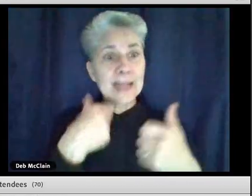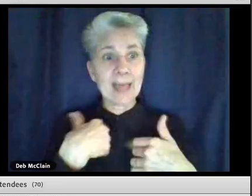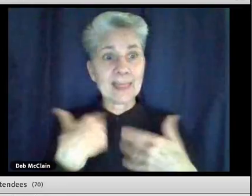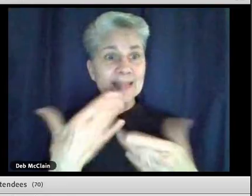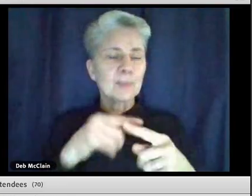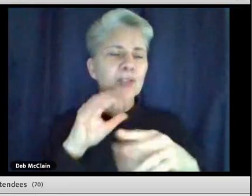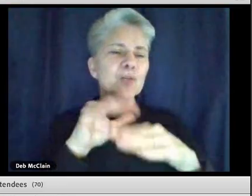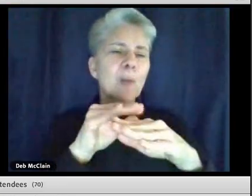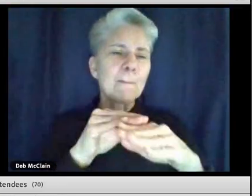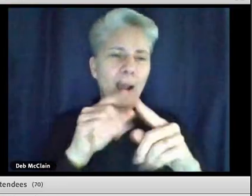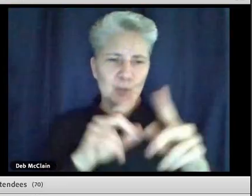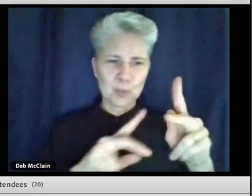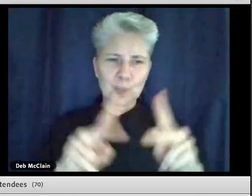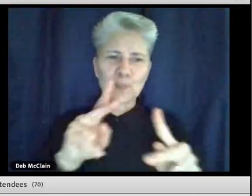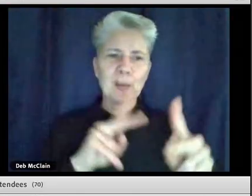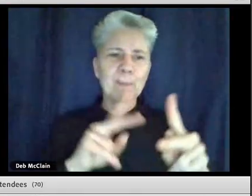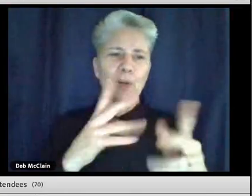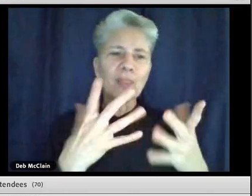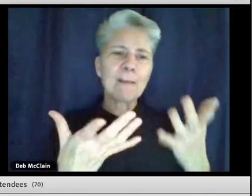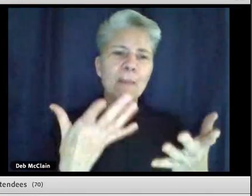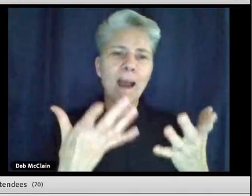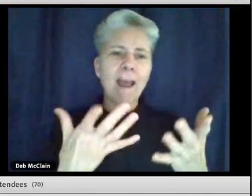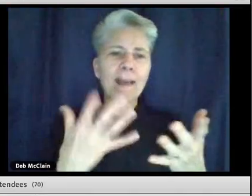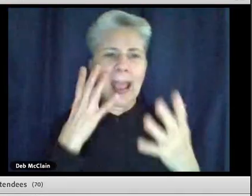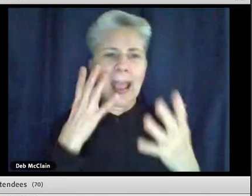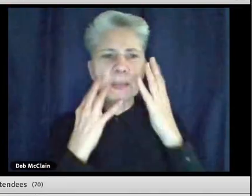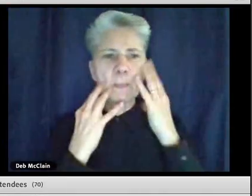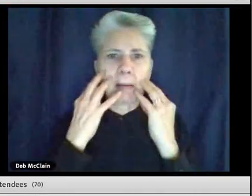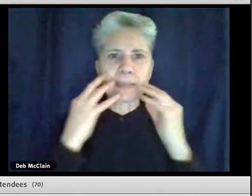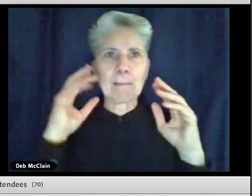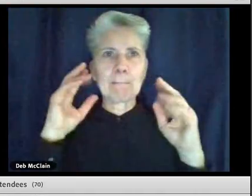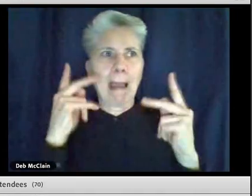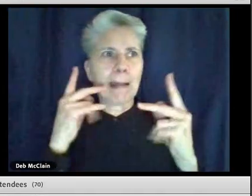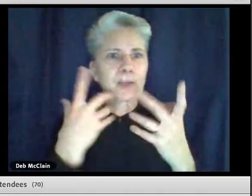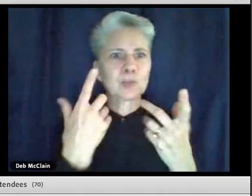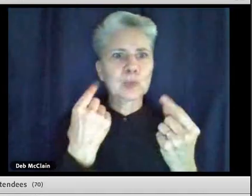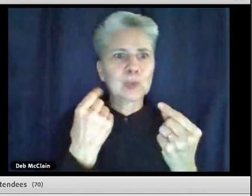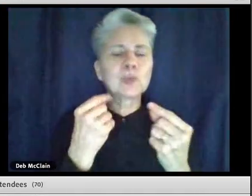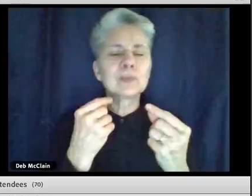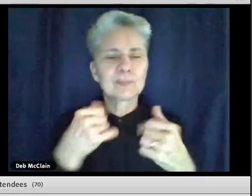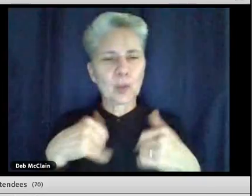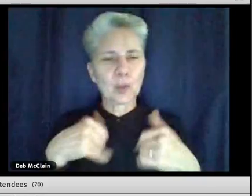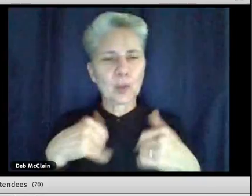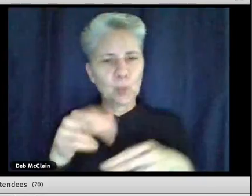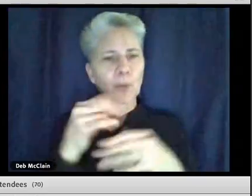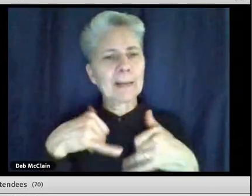And, again, it's just a reminder. We've always had these things, but it's just a reminder to people who might be, you know, experiencing some panic.